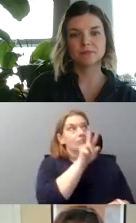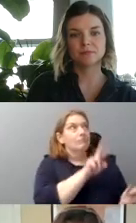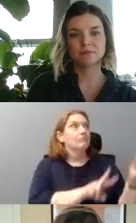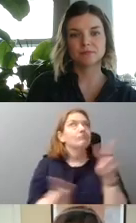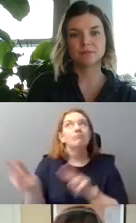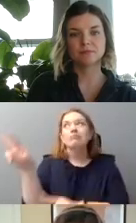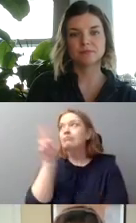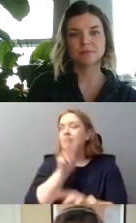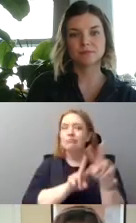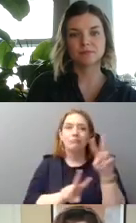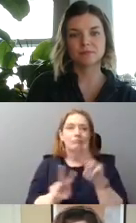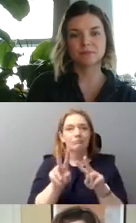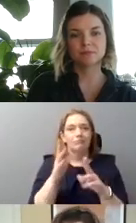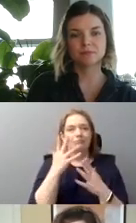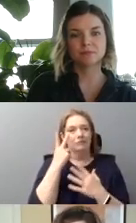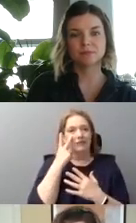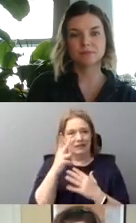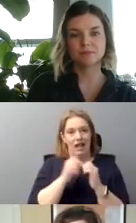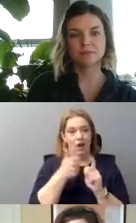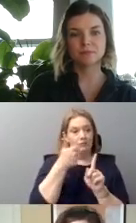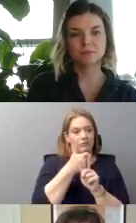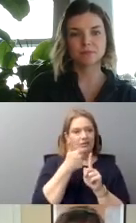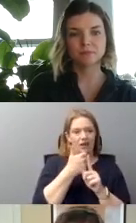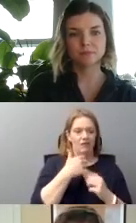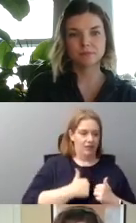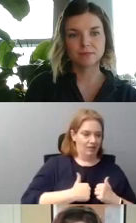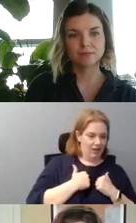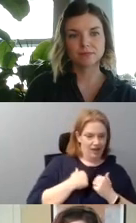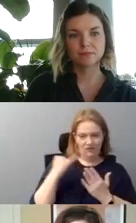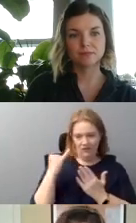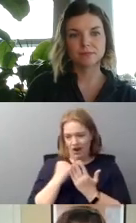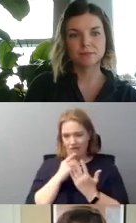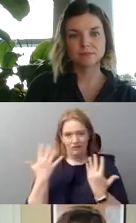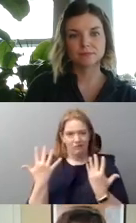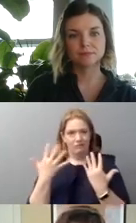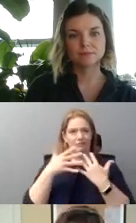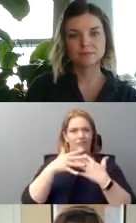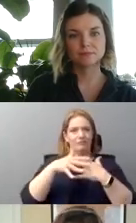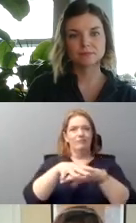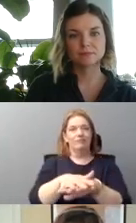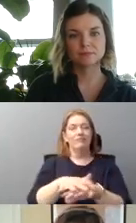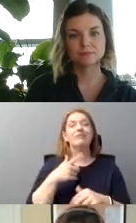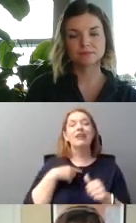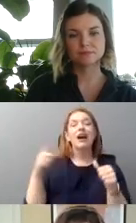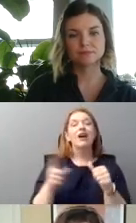life and art that I had the pleasure of first visiting when The National Trust held its 2018